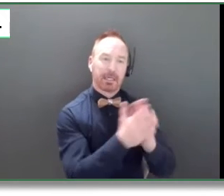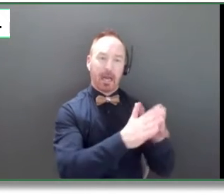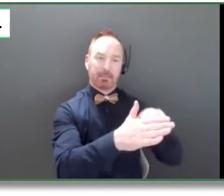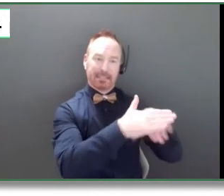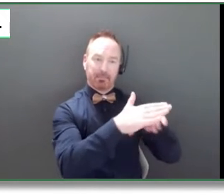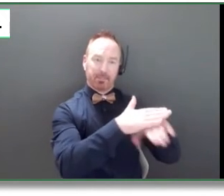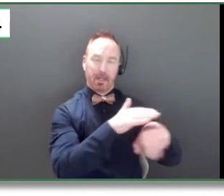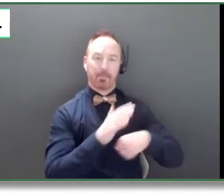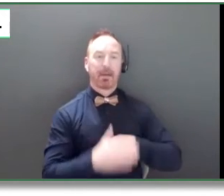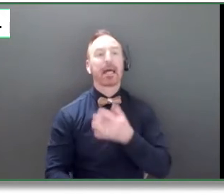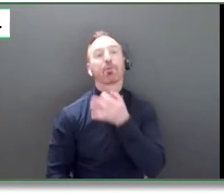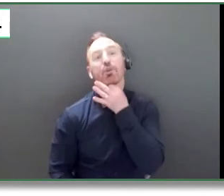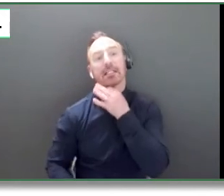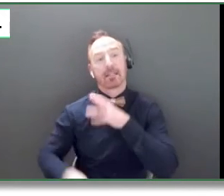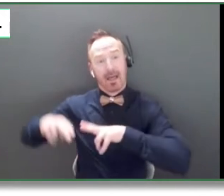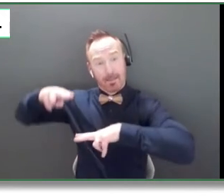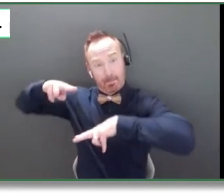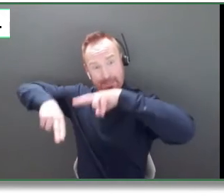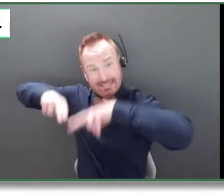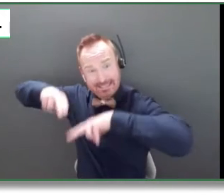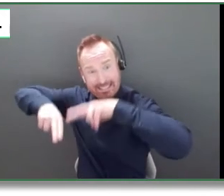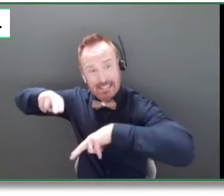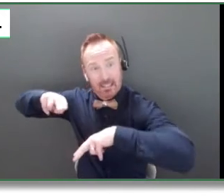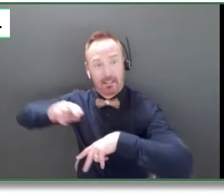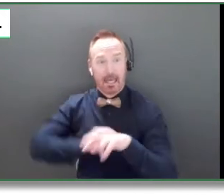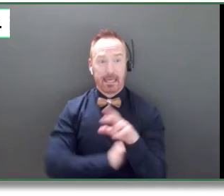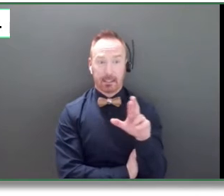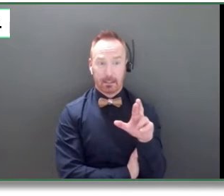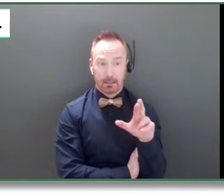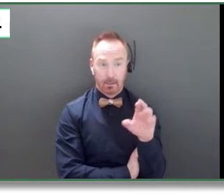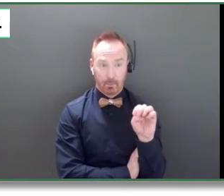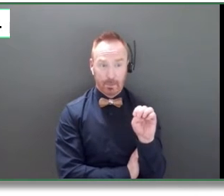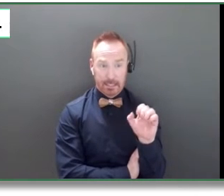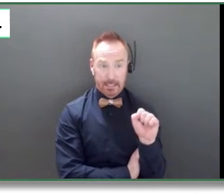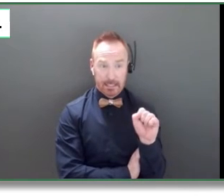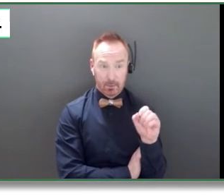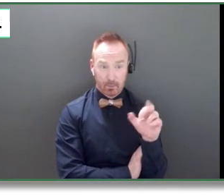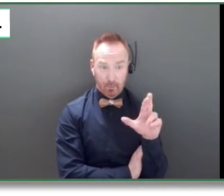buildings to be, like to have obstacles and barriers?